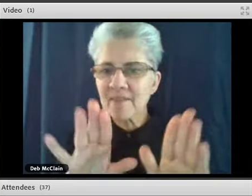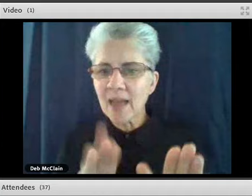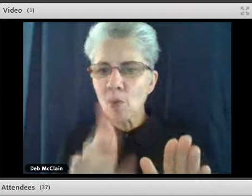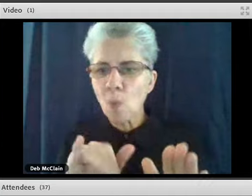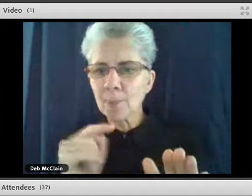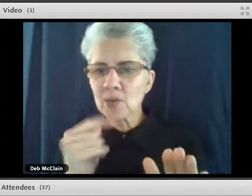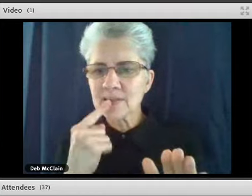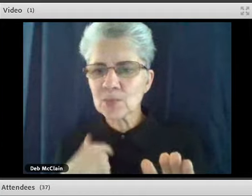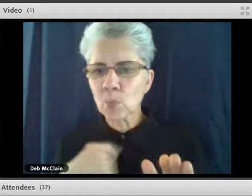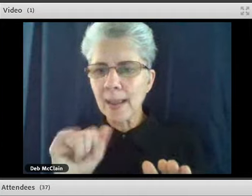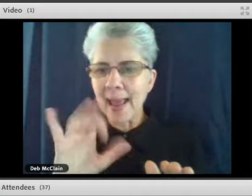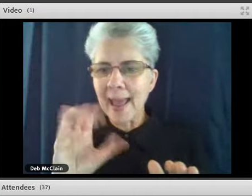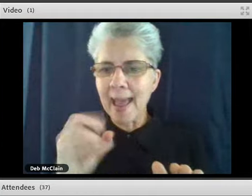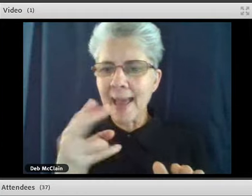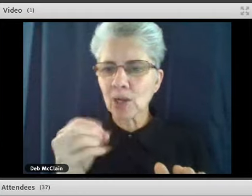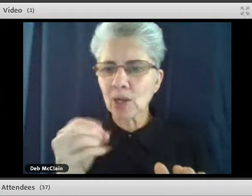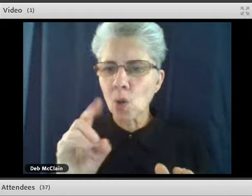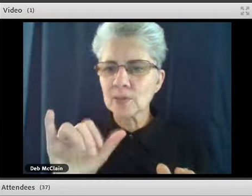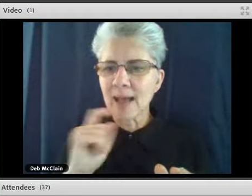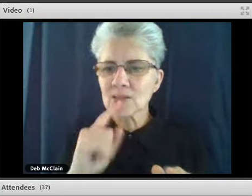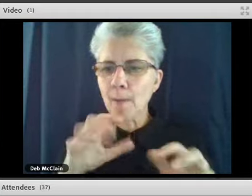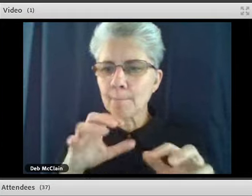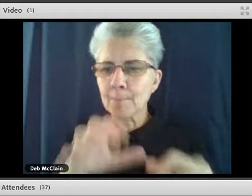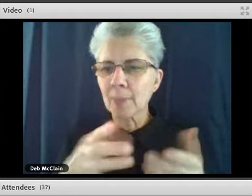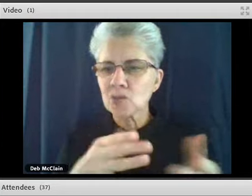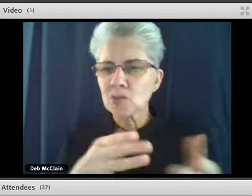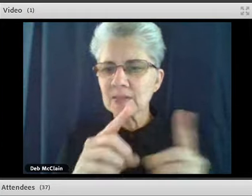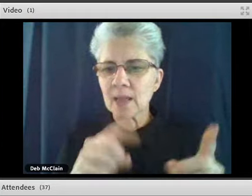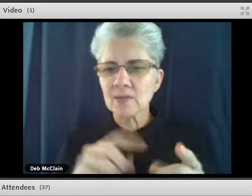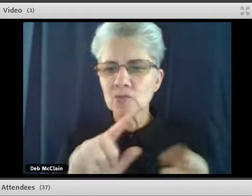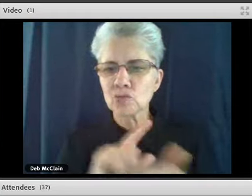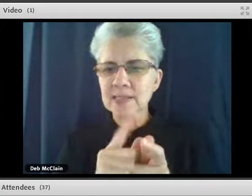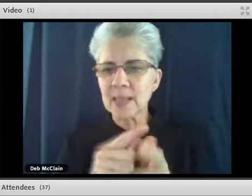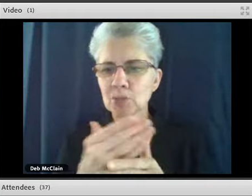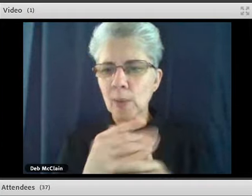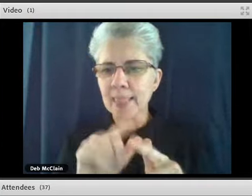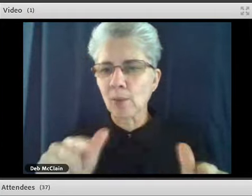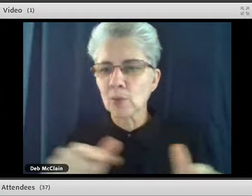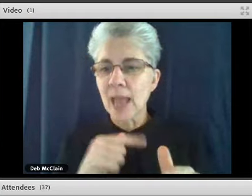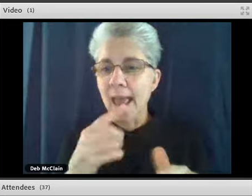Oh, that's fantastic. Robert says "We have Echo Dots on our public services for translation between languages,